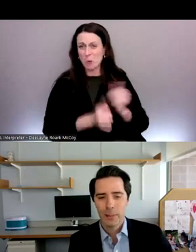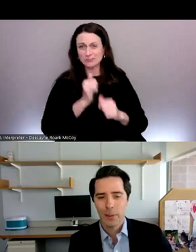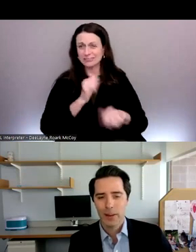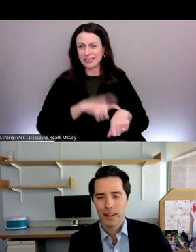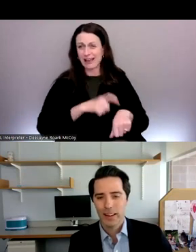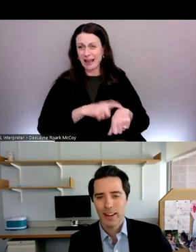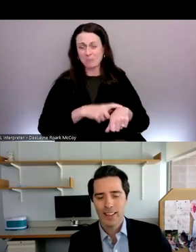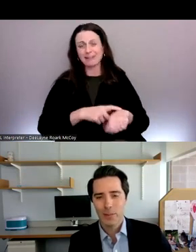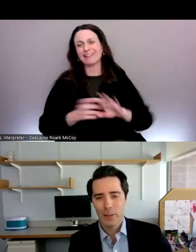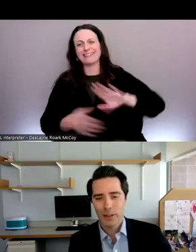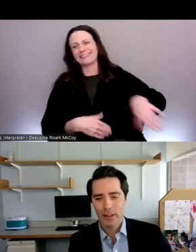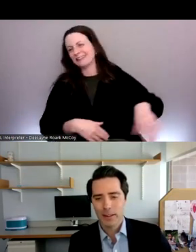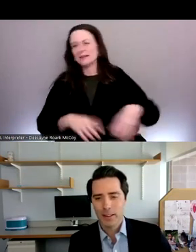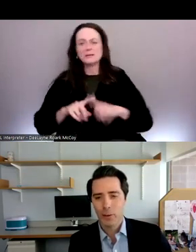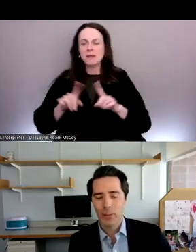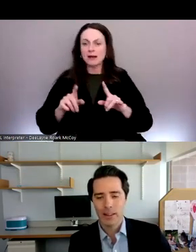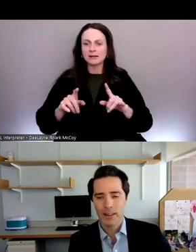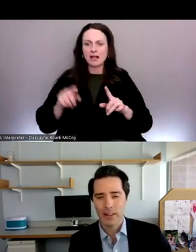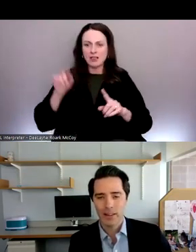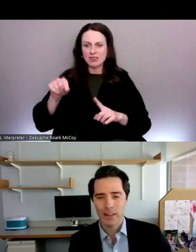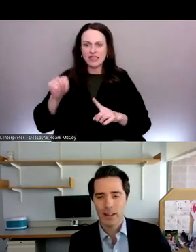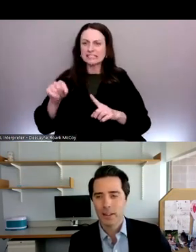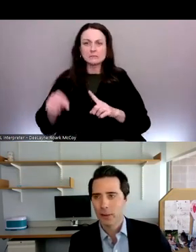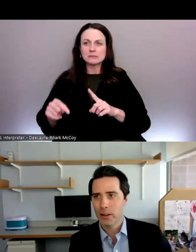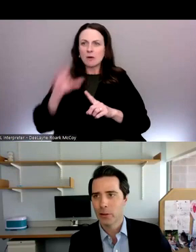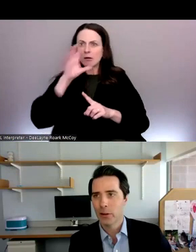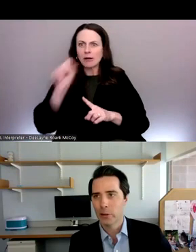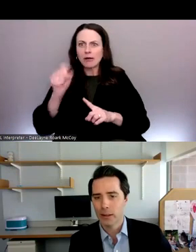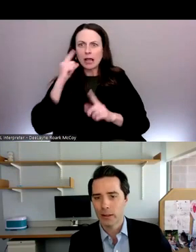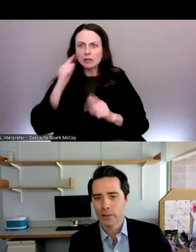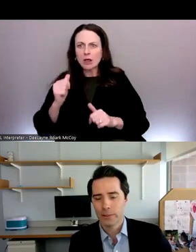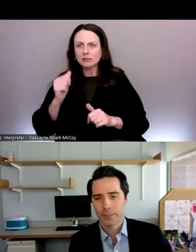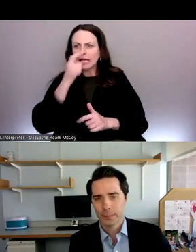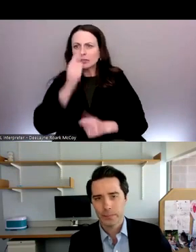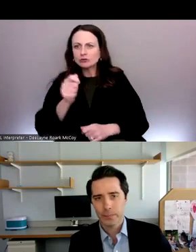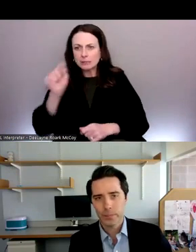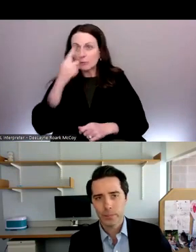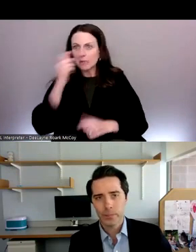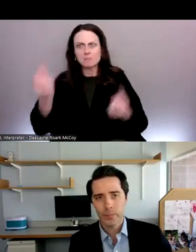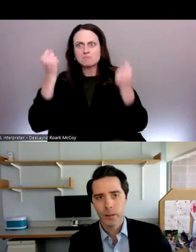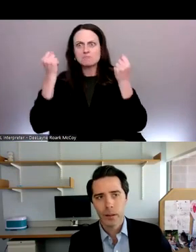but at the same time I think this is what makes studying hearing loss so